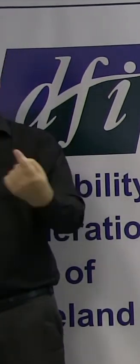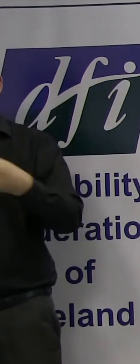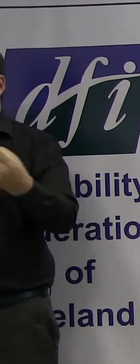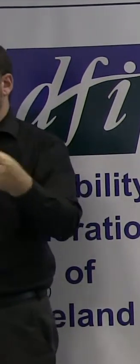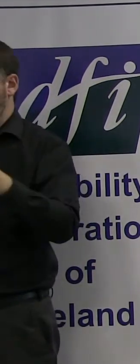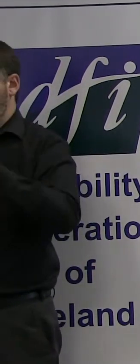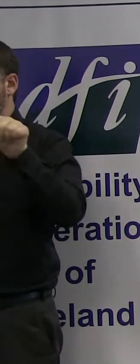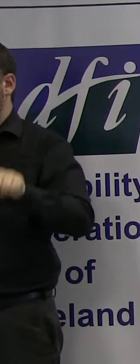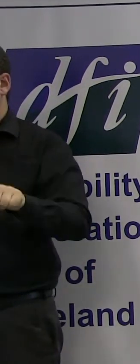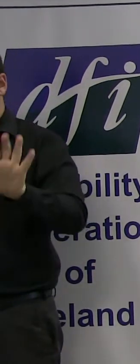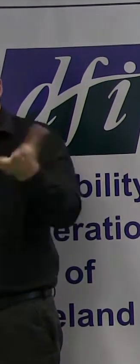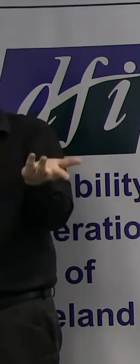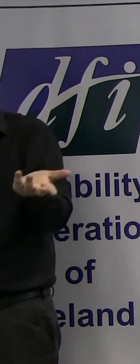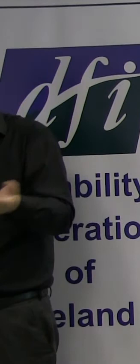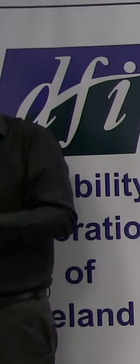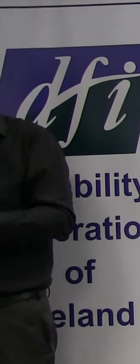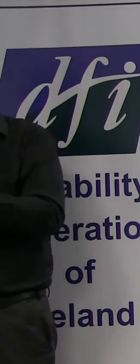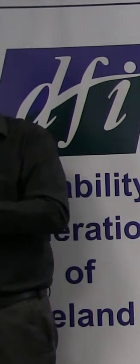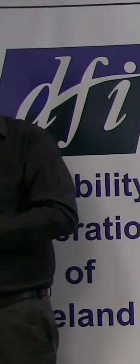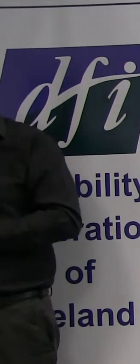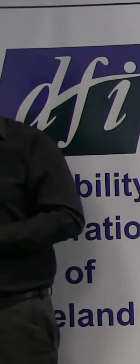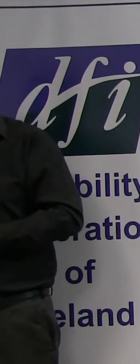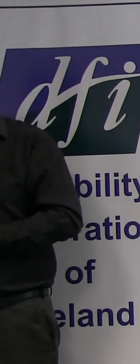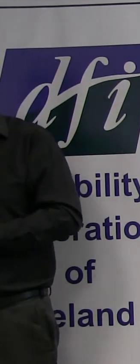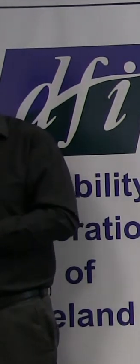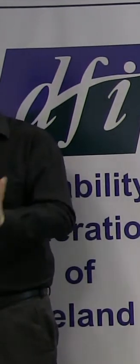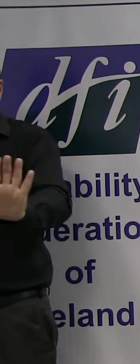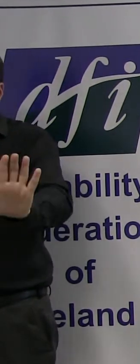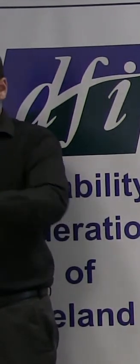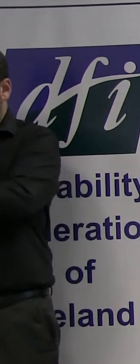someone but that doesn't be in the legal and so she just you know we want people